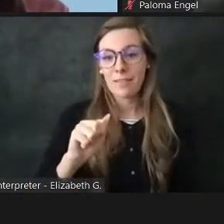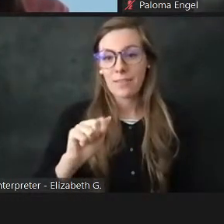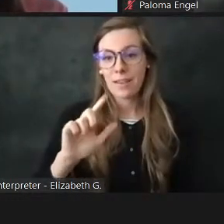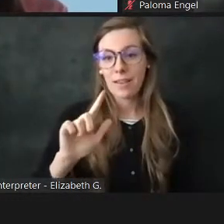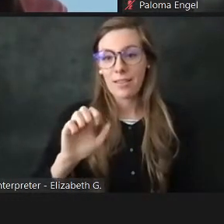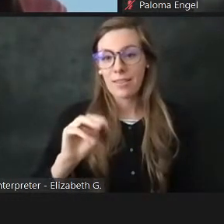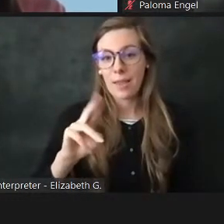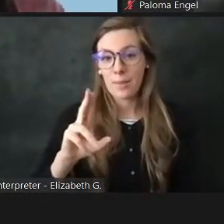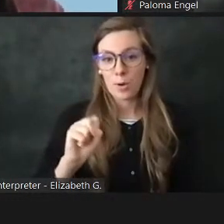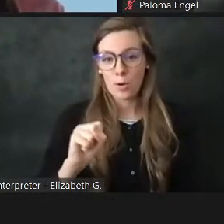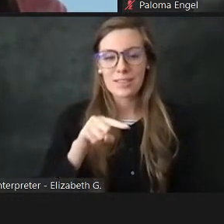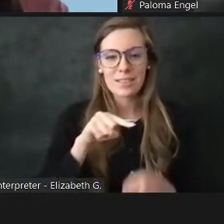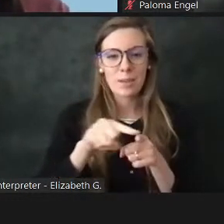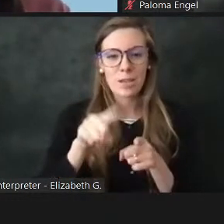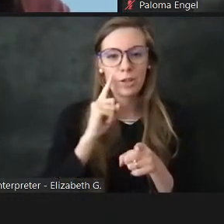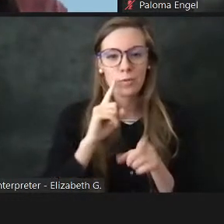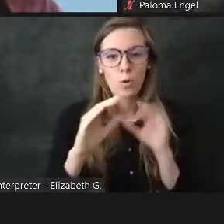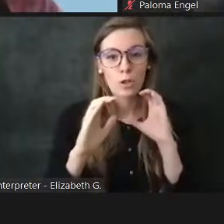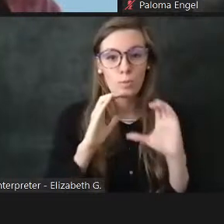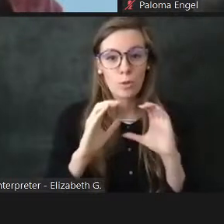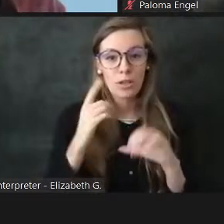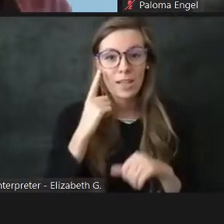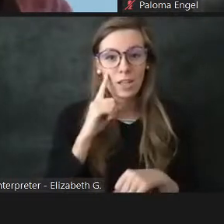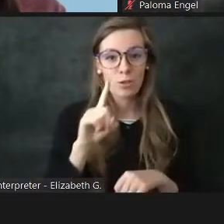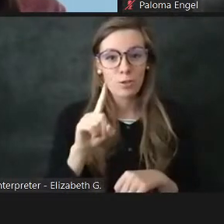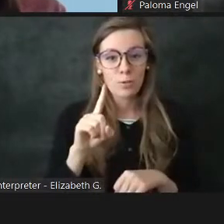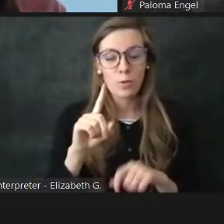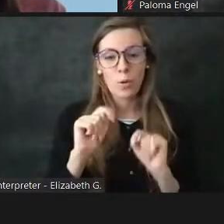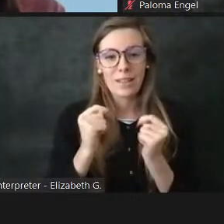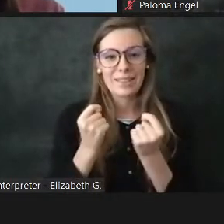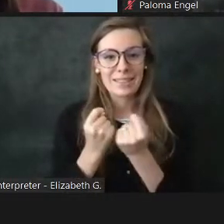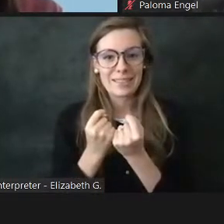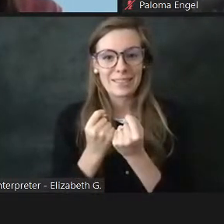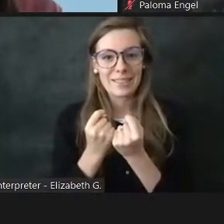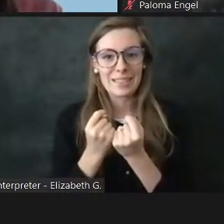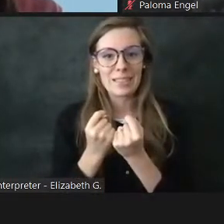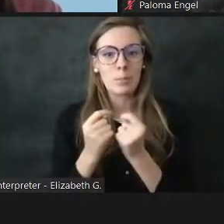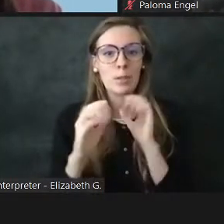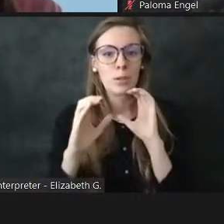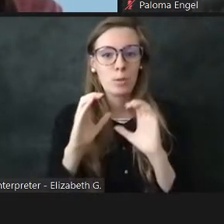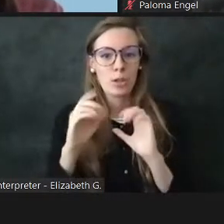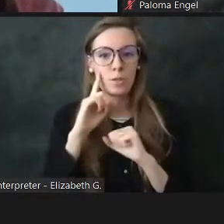communications for the for the team Paul of Communications in the county of Sonoma.